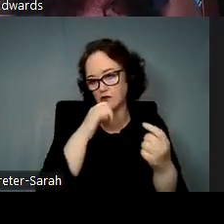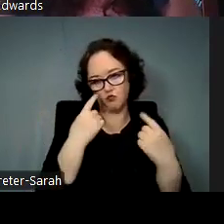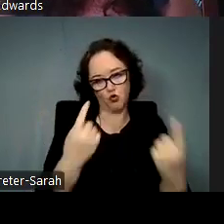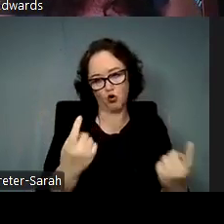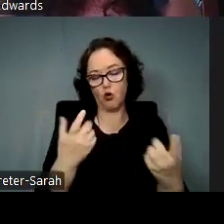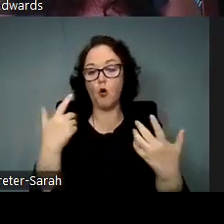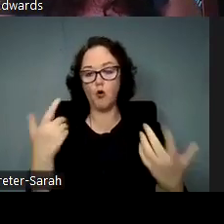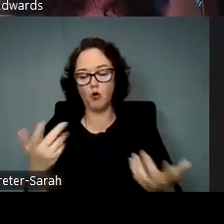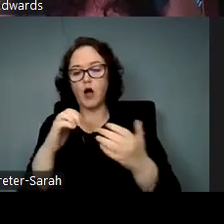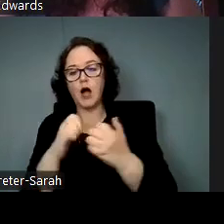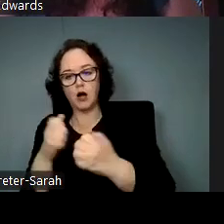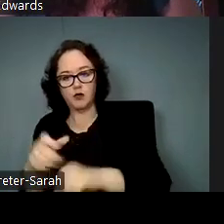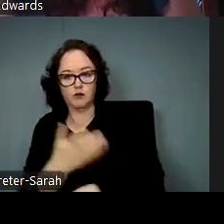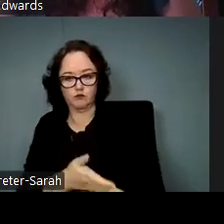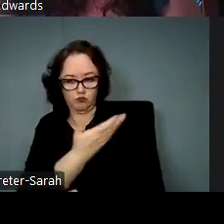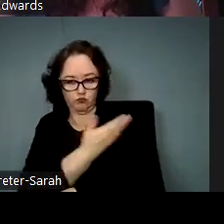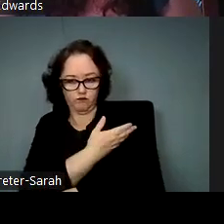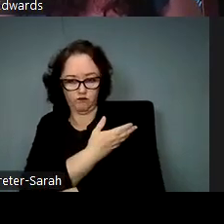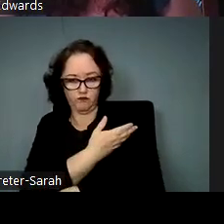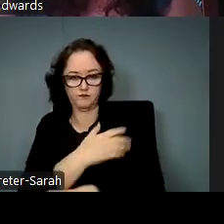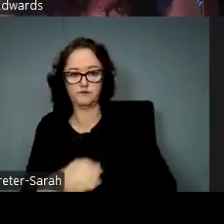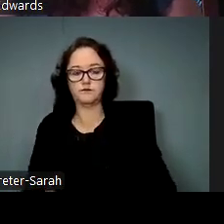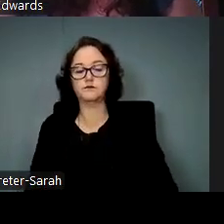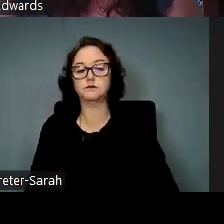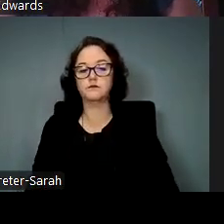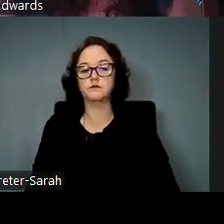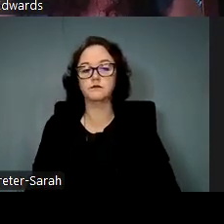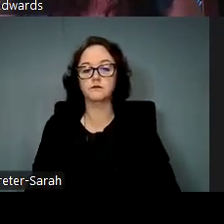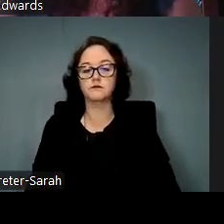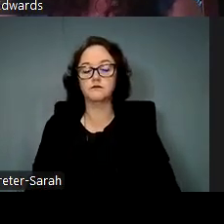and then following-up to see if that actually made a difference,